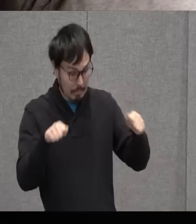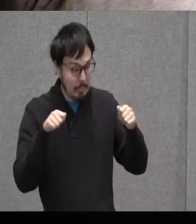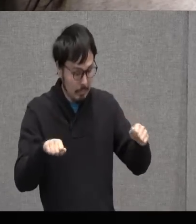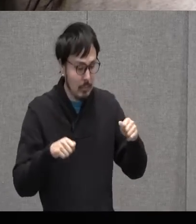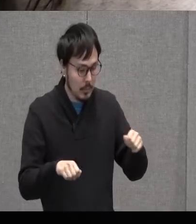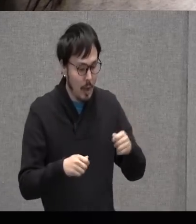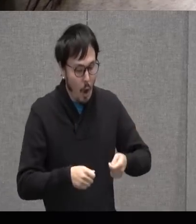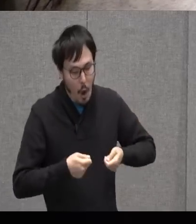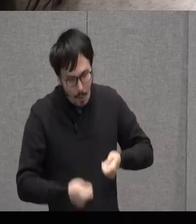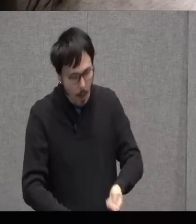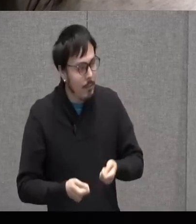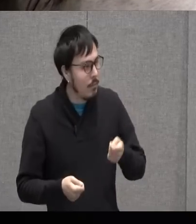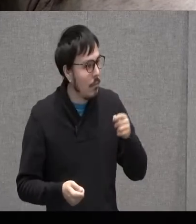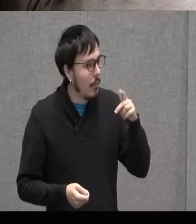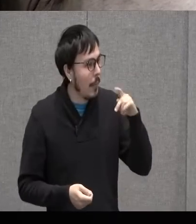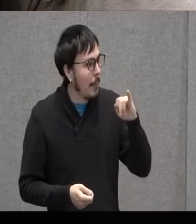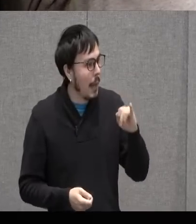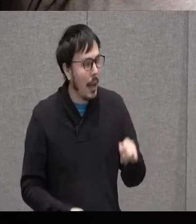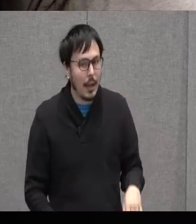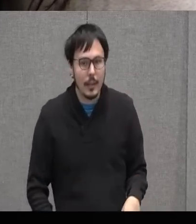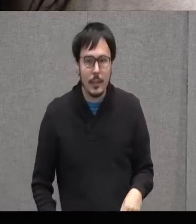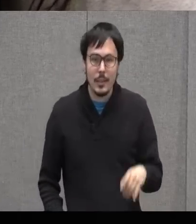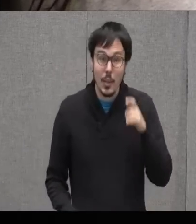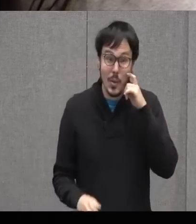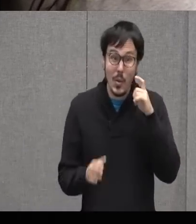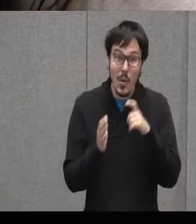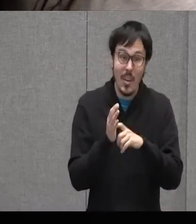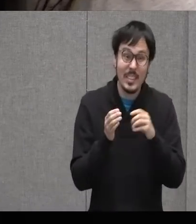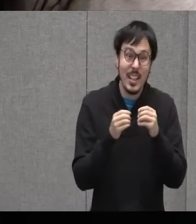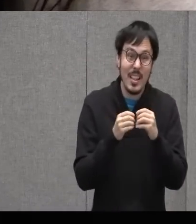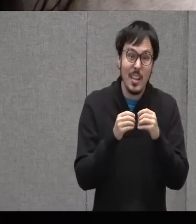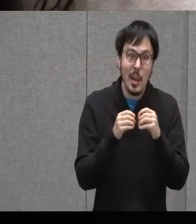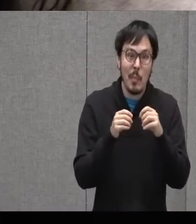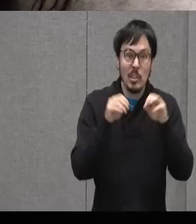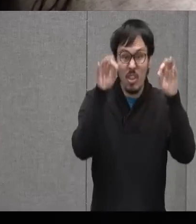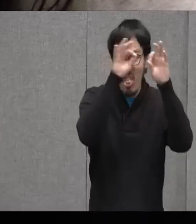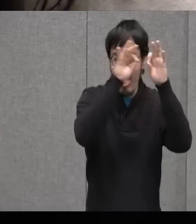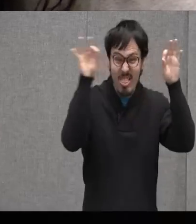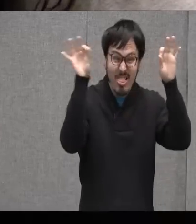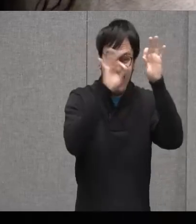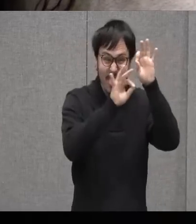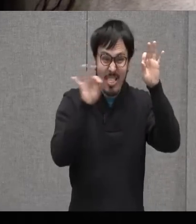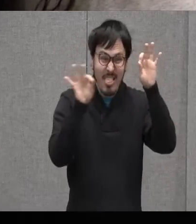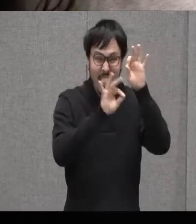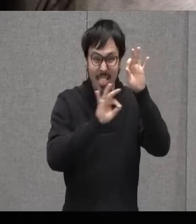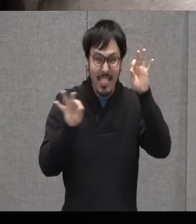Did you notice in the back that the numbers just kept going? Kept going.